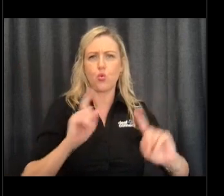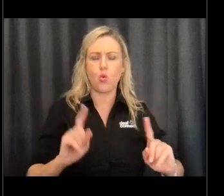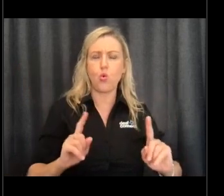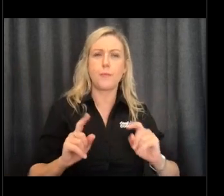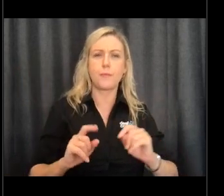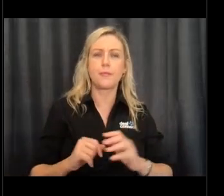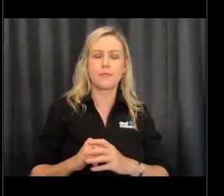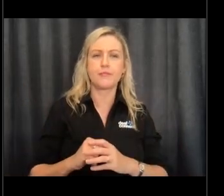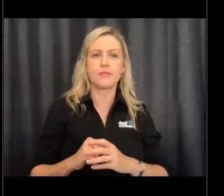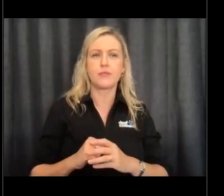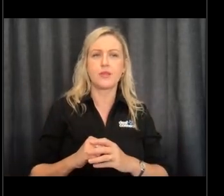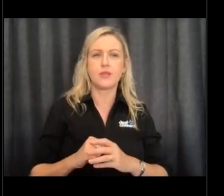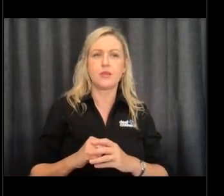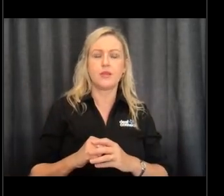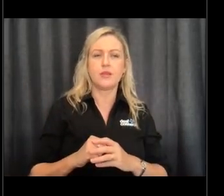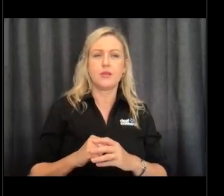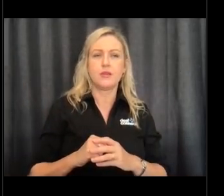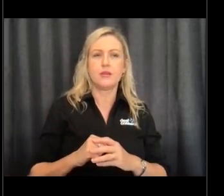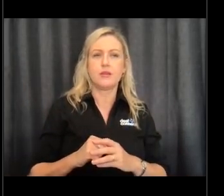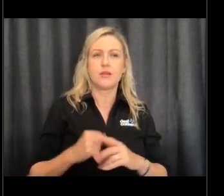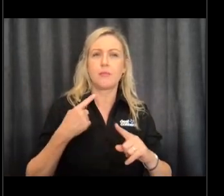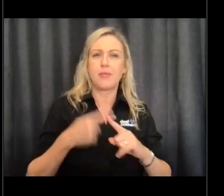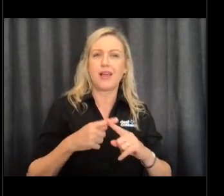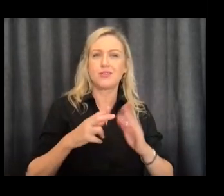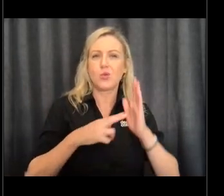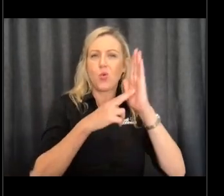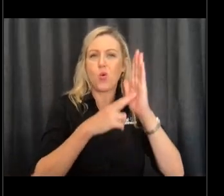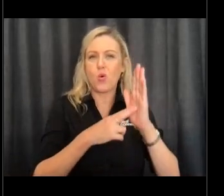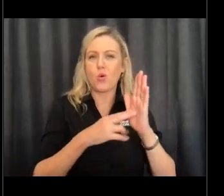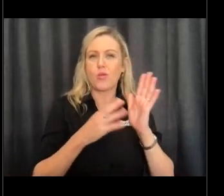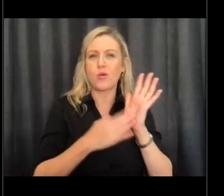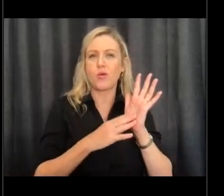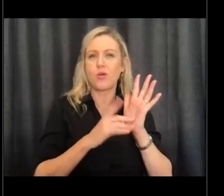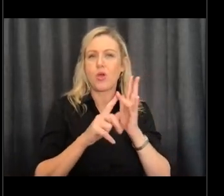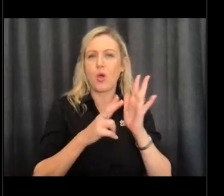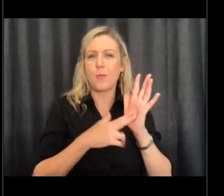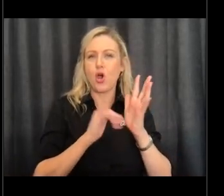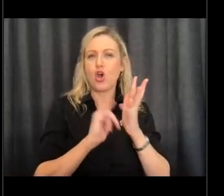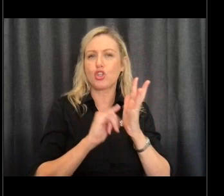up north is experiencing the monsoon and particularly around the gulf.